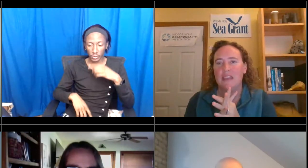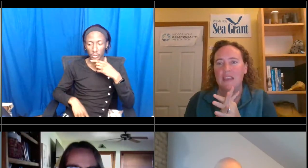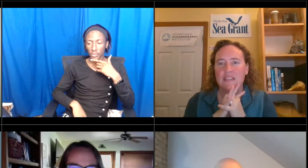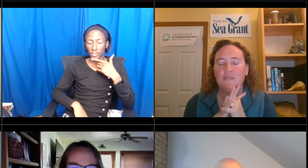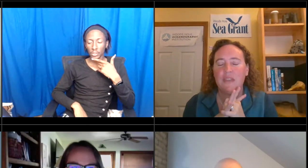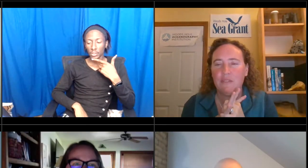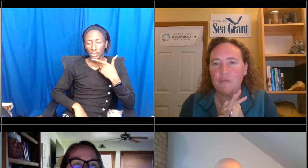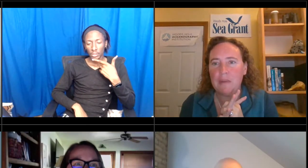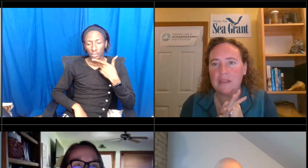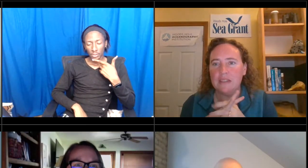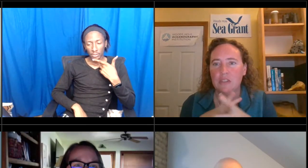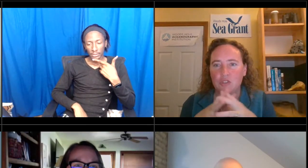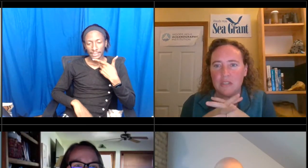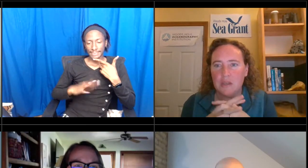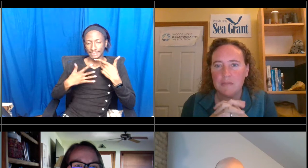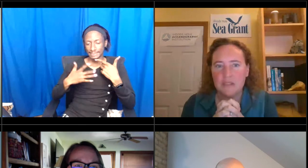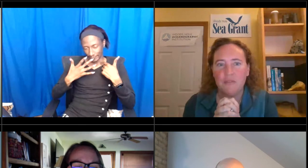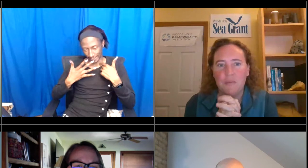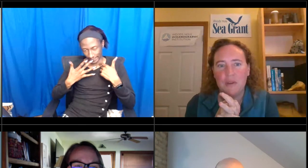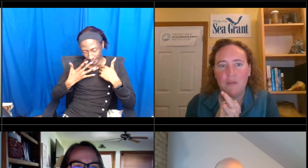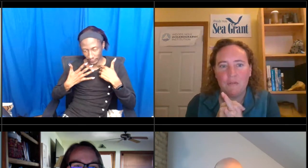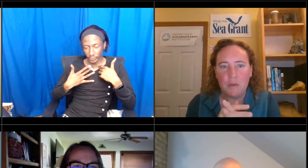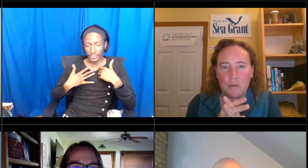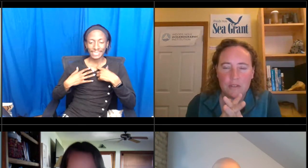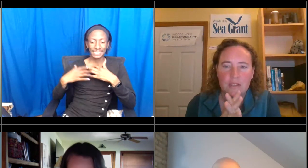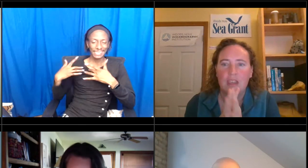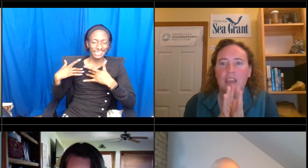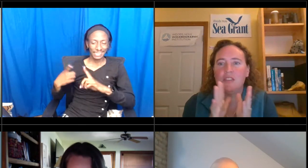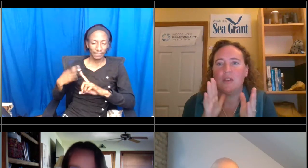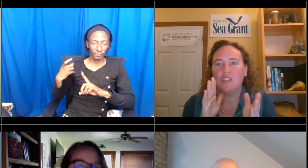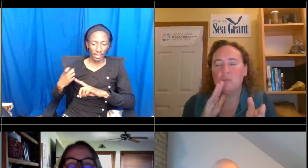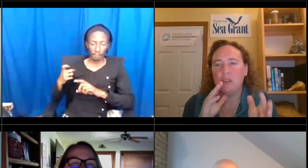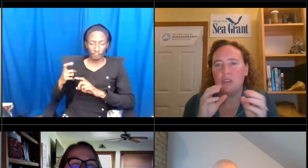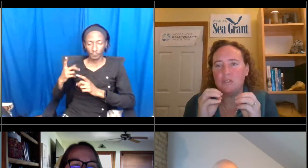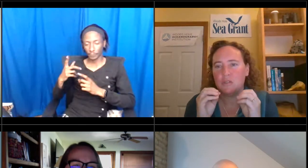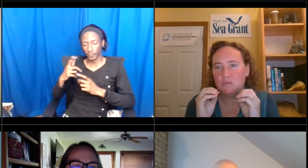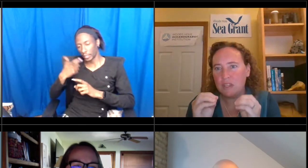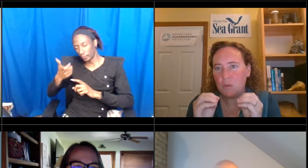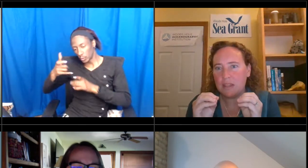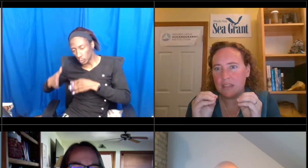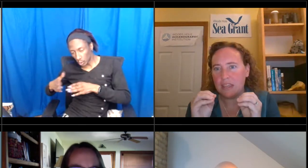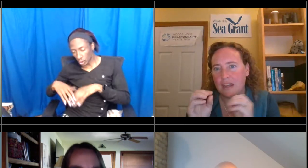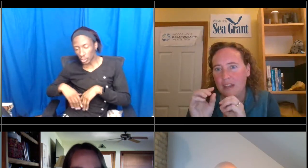It's a favorite of mine that usually comes in from one of our viewers. So I just want you to really quickly,